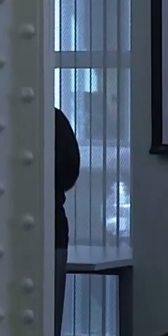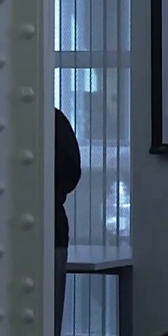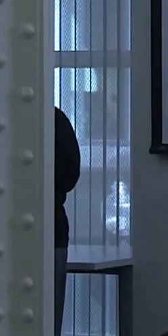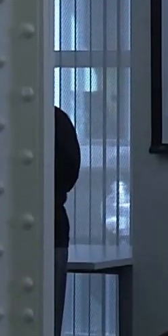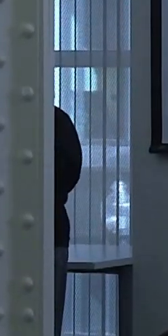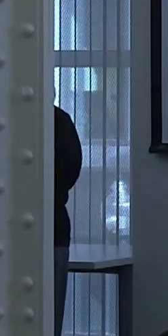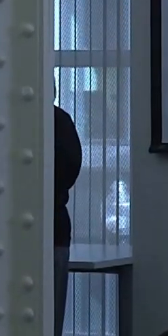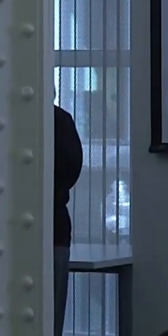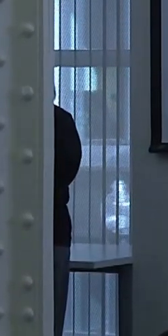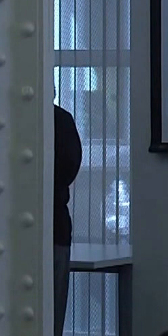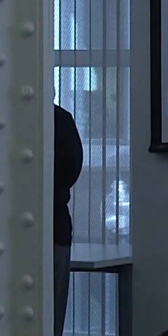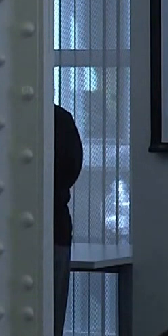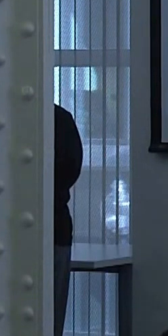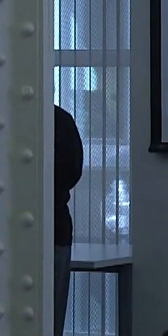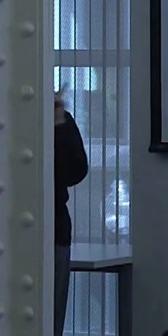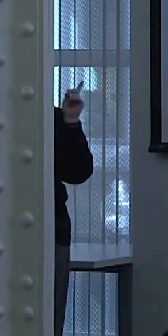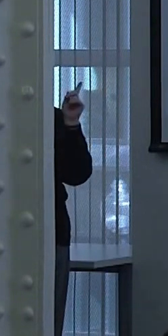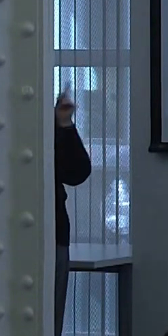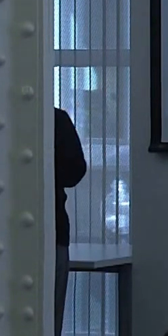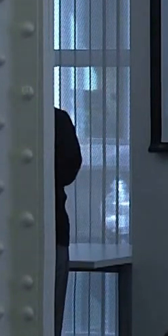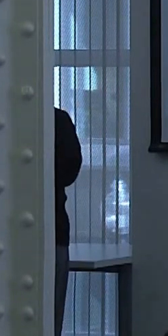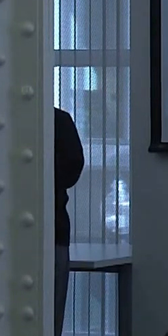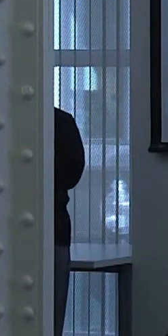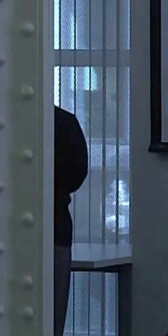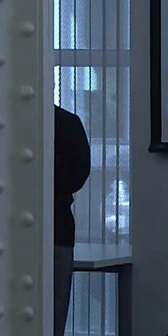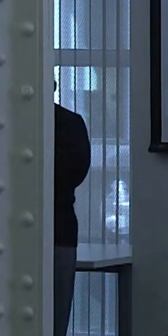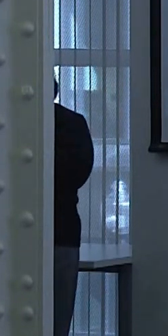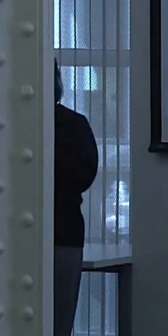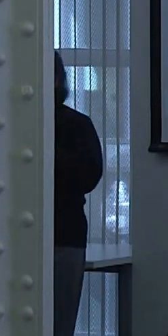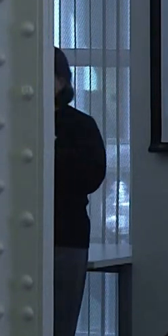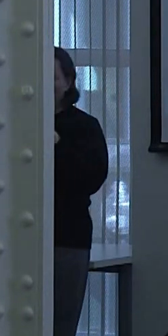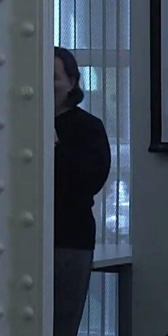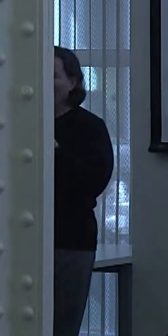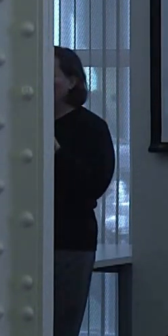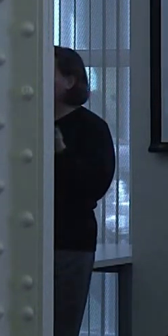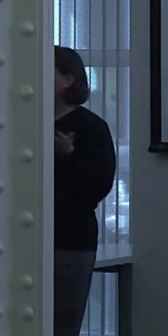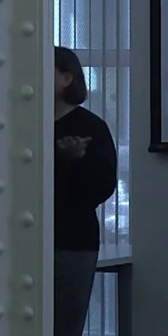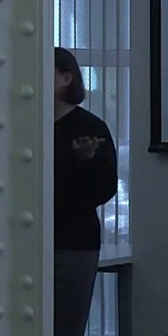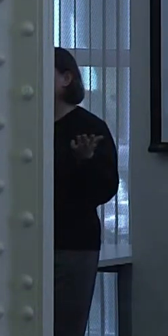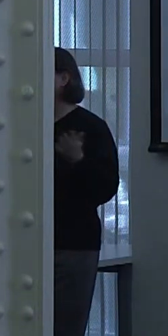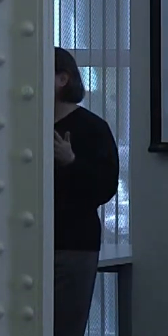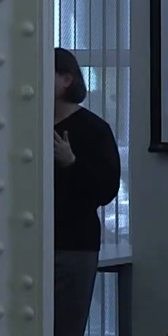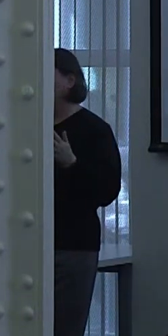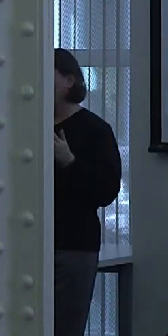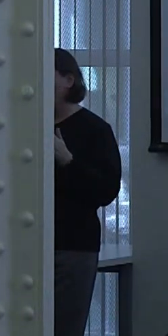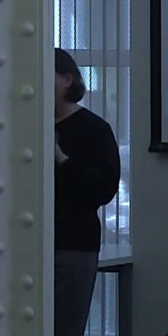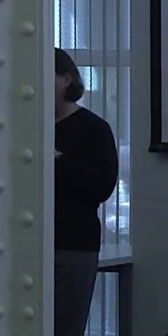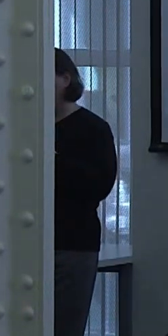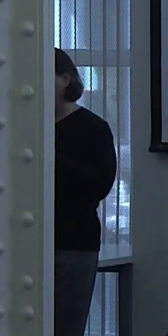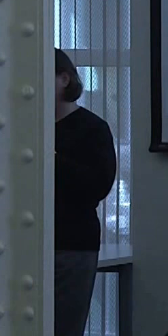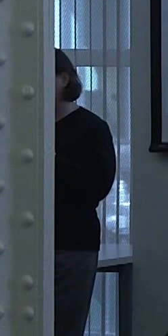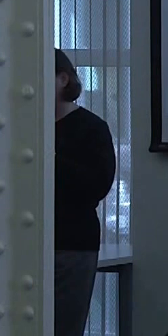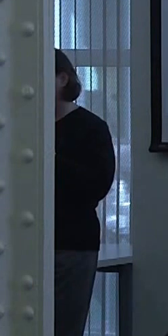these images, or this image specifically, because over the 20 surgeries I've had to lengthen my leg,